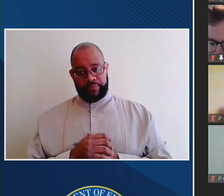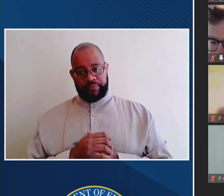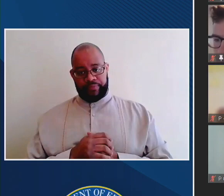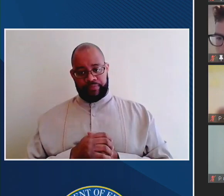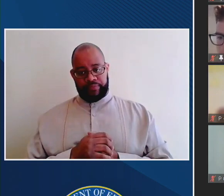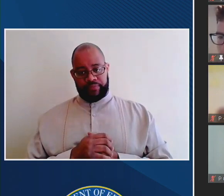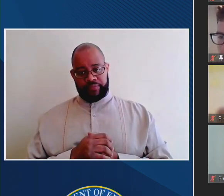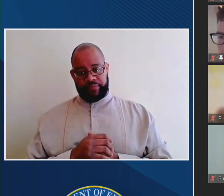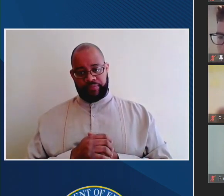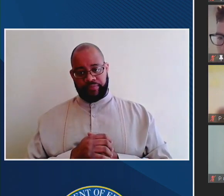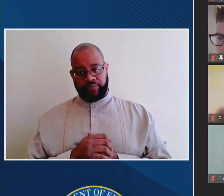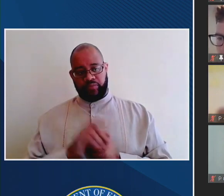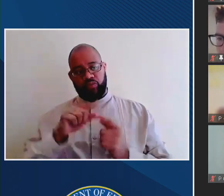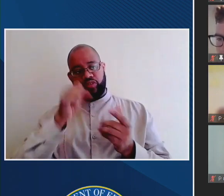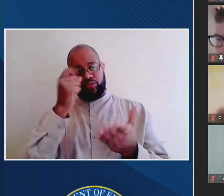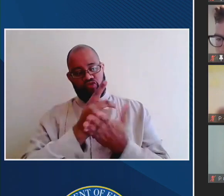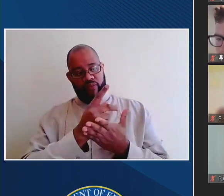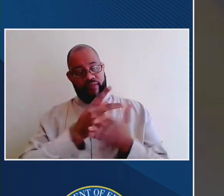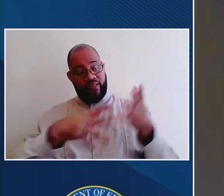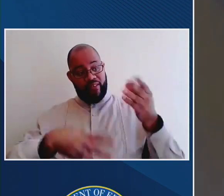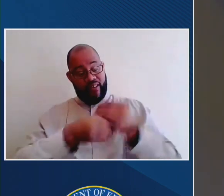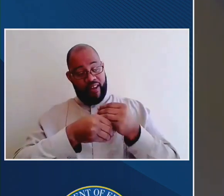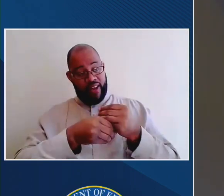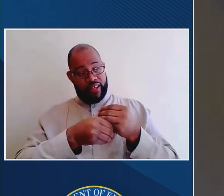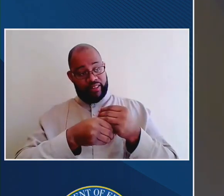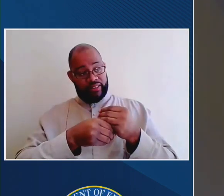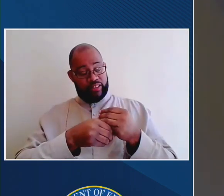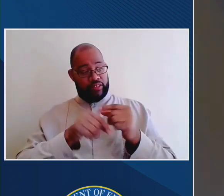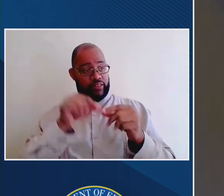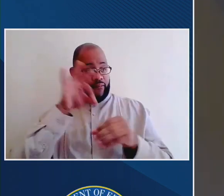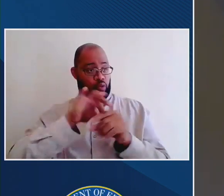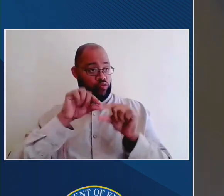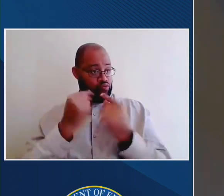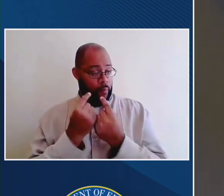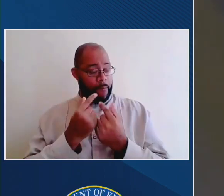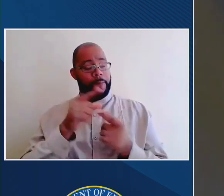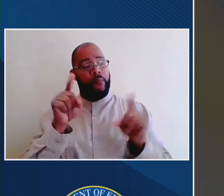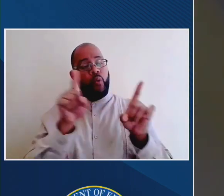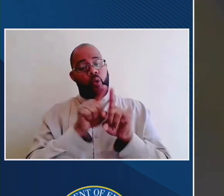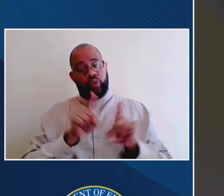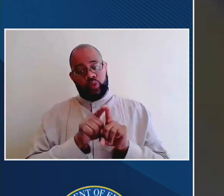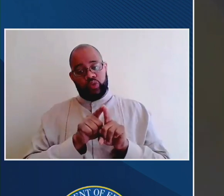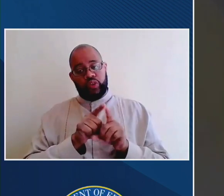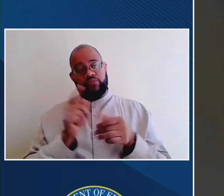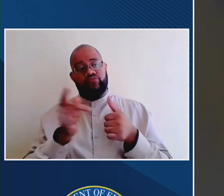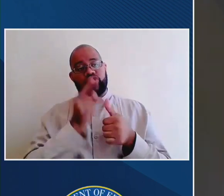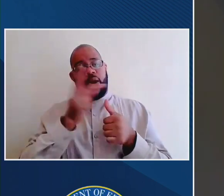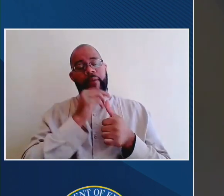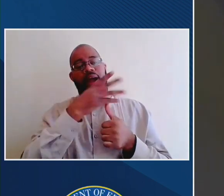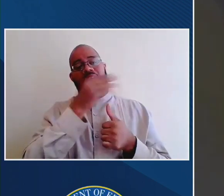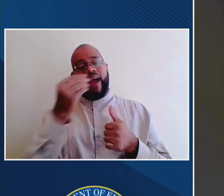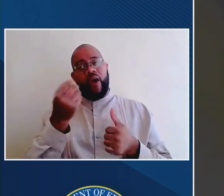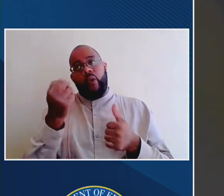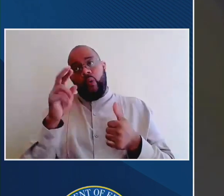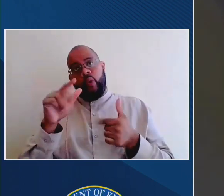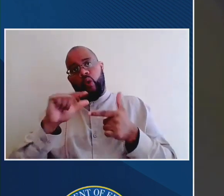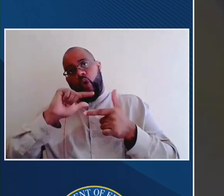approve adding a constituency group as well as a primary and or an alternate for each group.